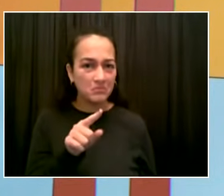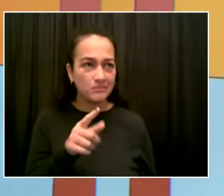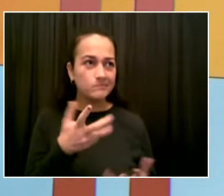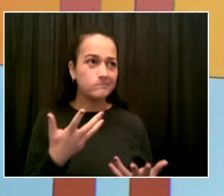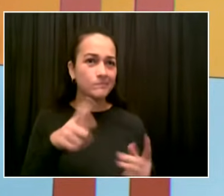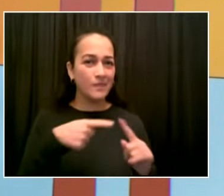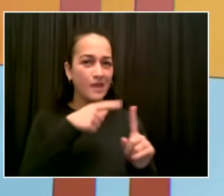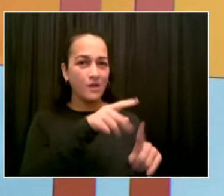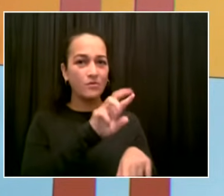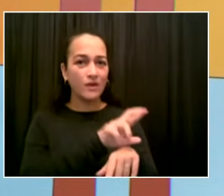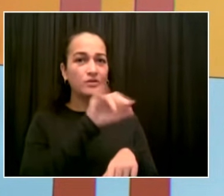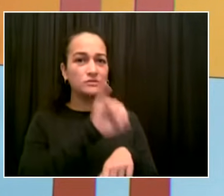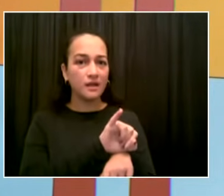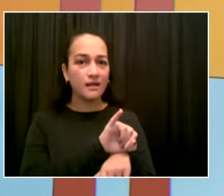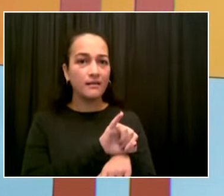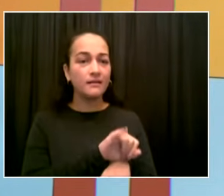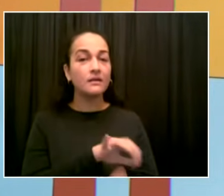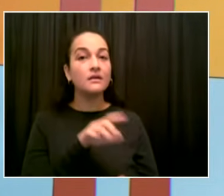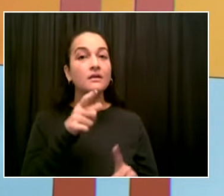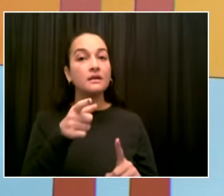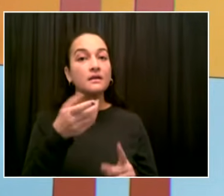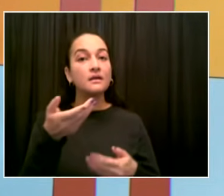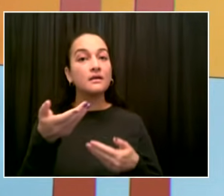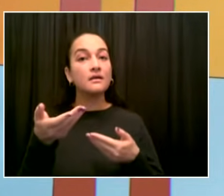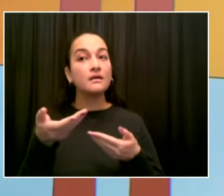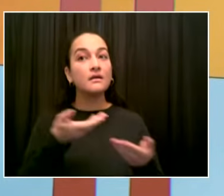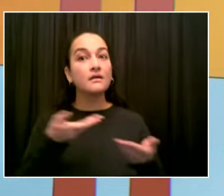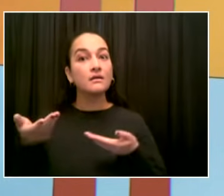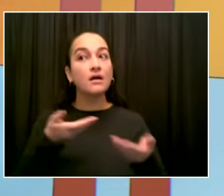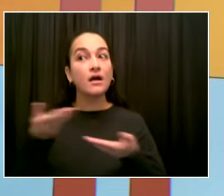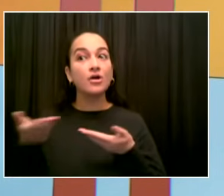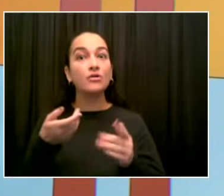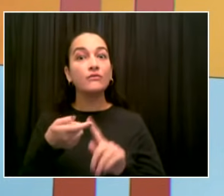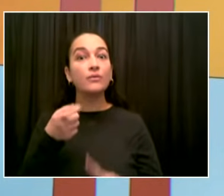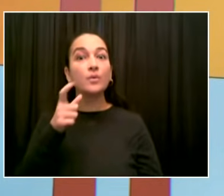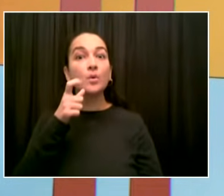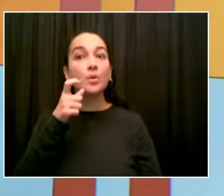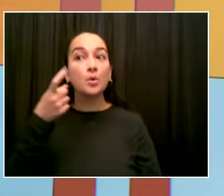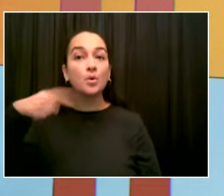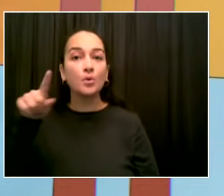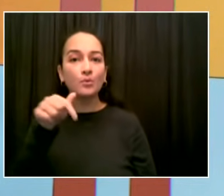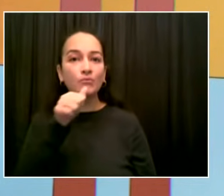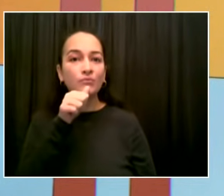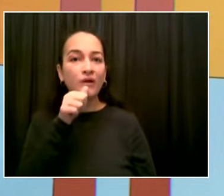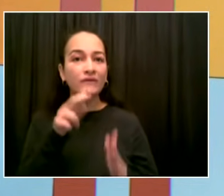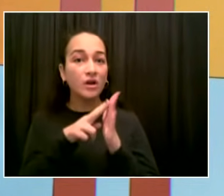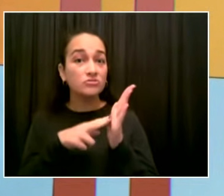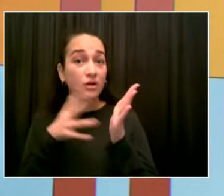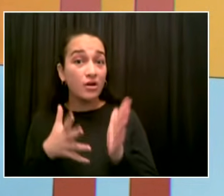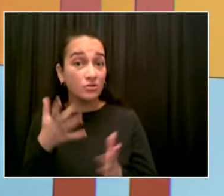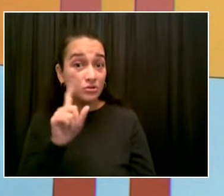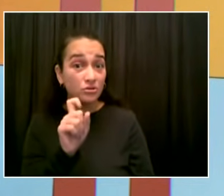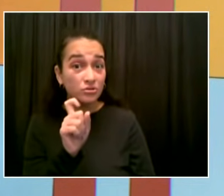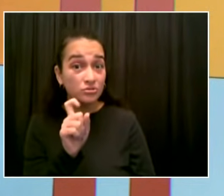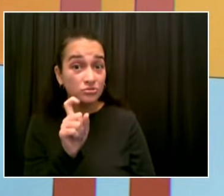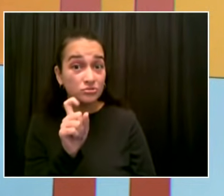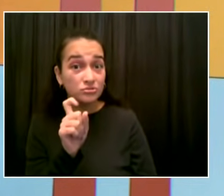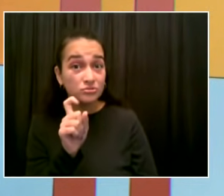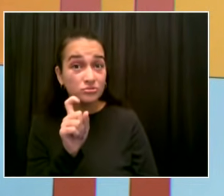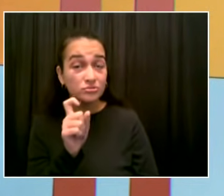SLA TCKHERE. A STATE LAW PROHIBITING ETH CITY FROM HIRING PRIVATE, ANY PRIVATE ENTITIES IN REGRDAS TO